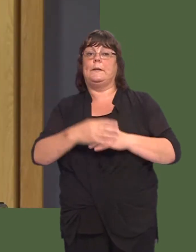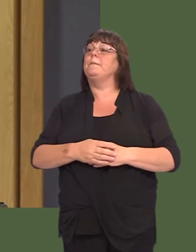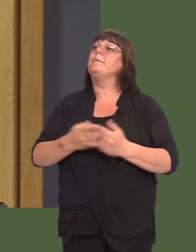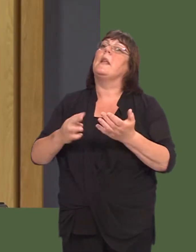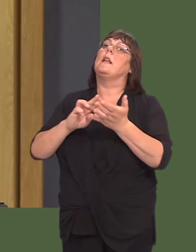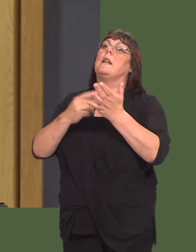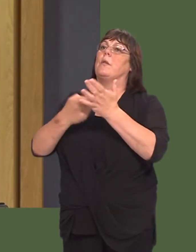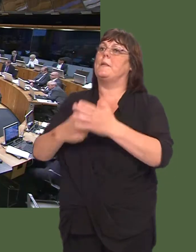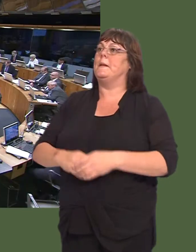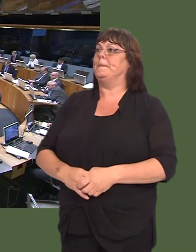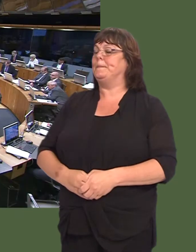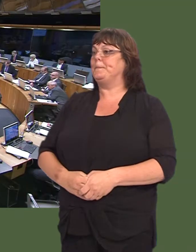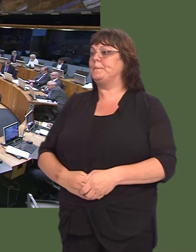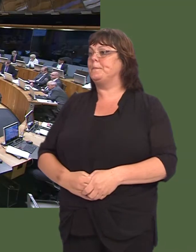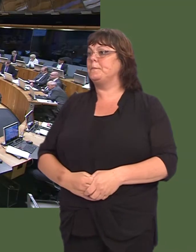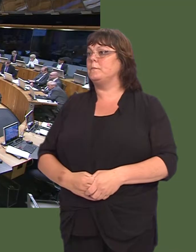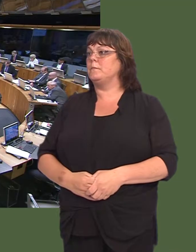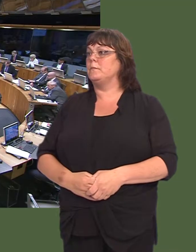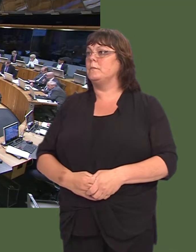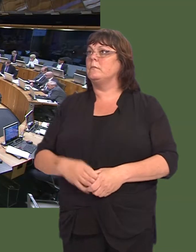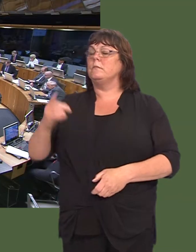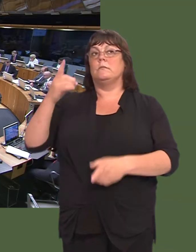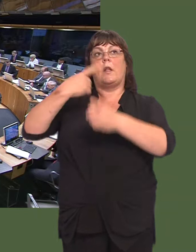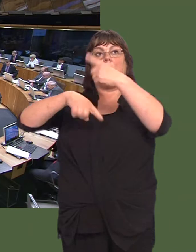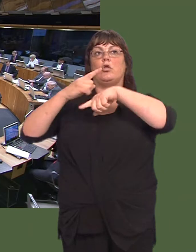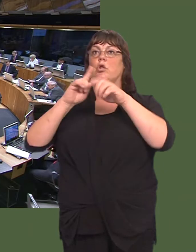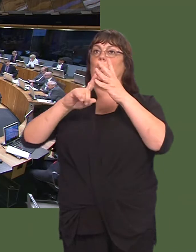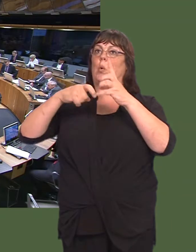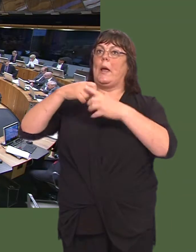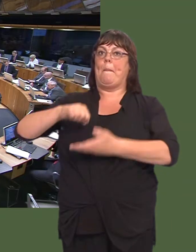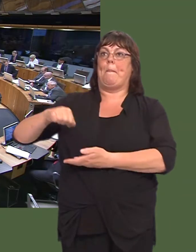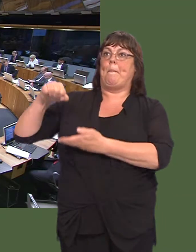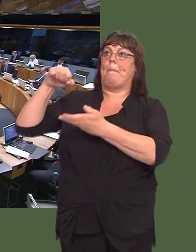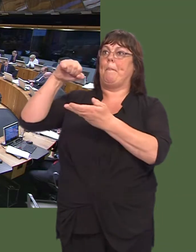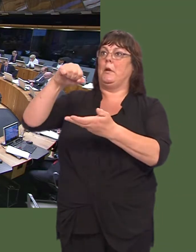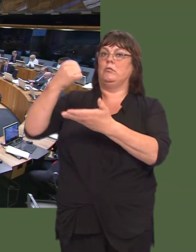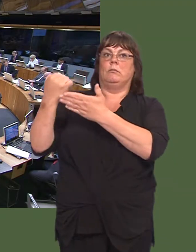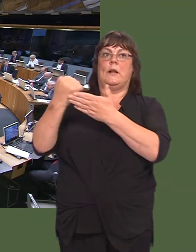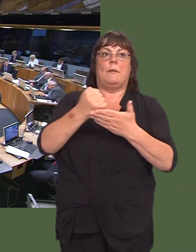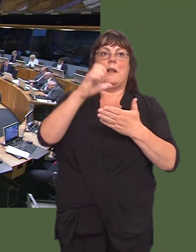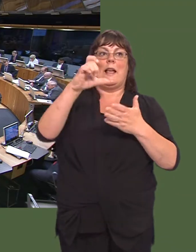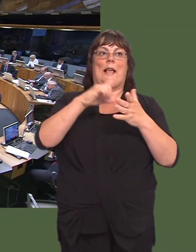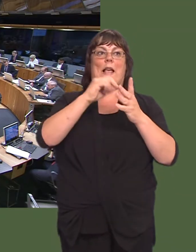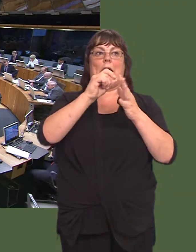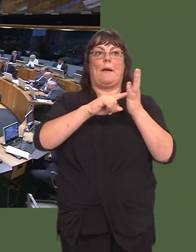Nick Ramsay: First Minister, last yearís UK budget provided a valuable boost to capital